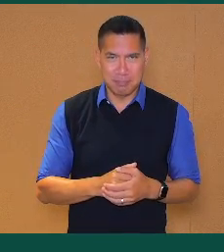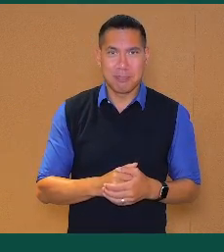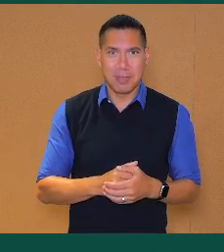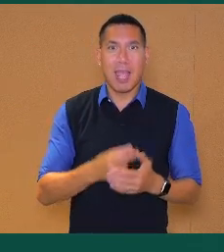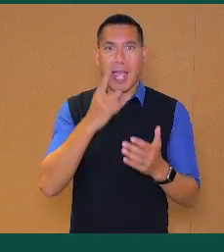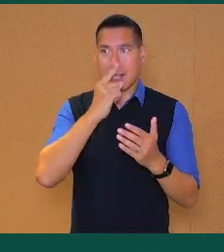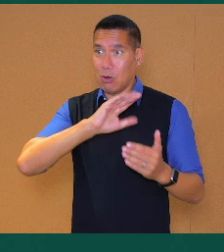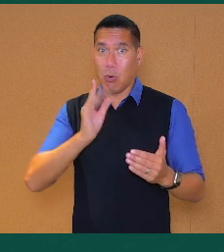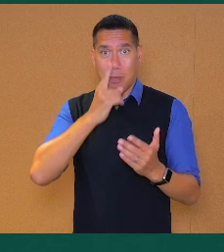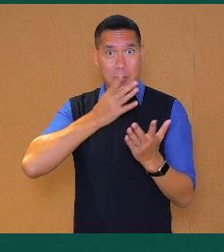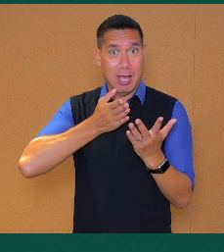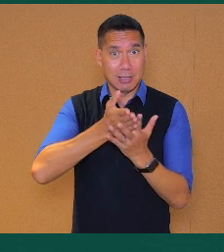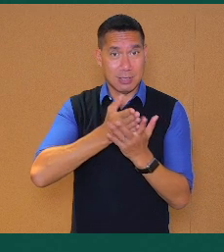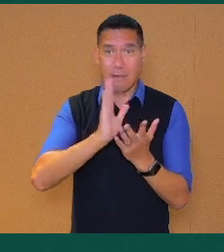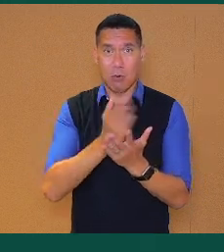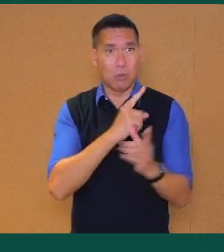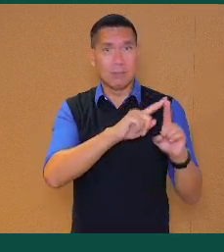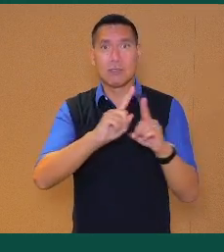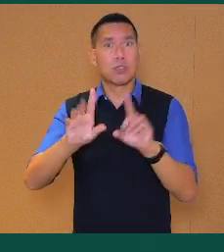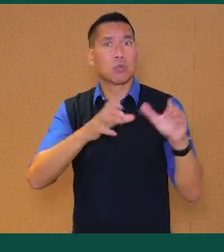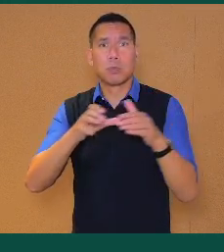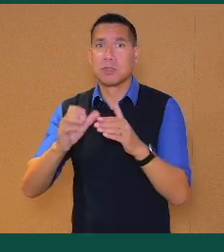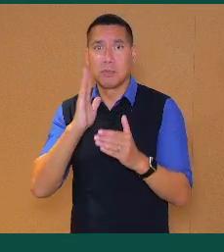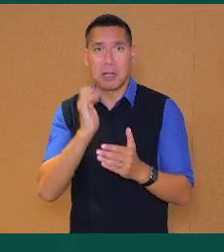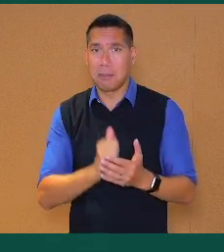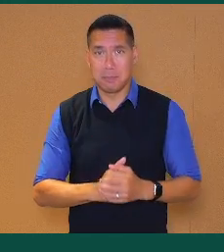all groups of people. >> The finalists for the